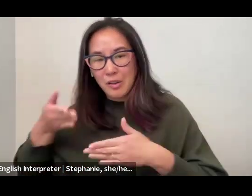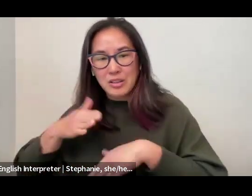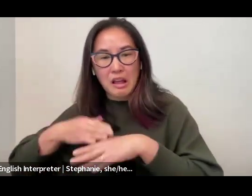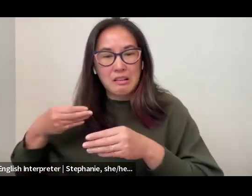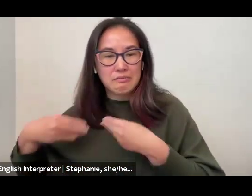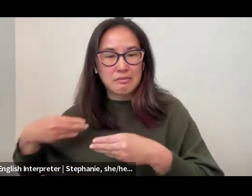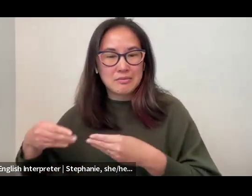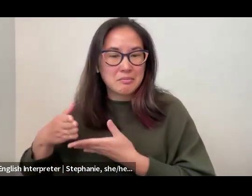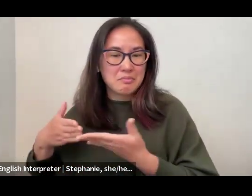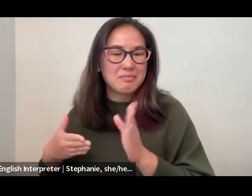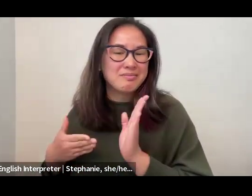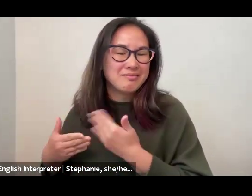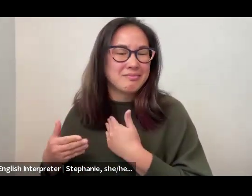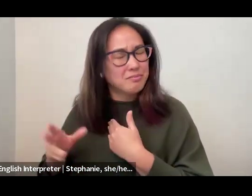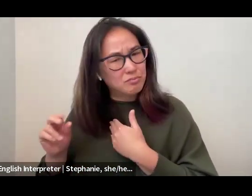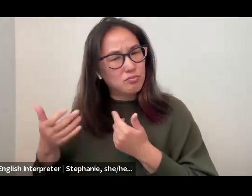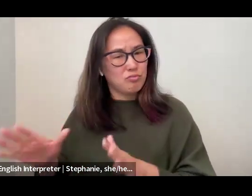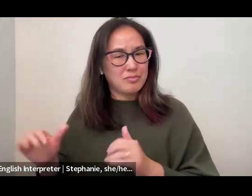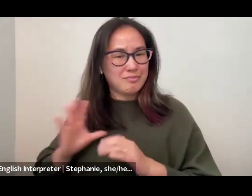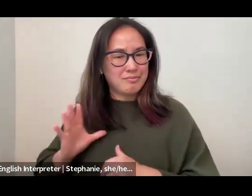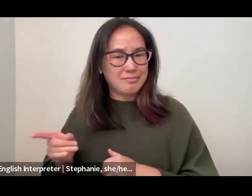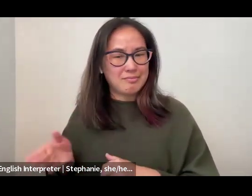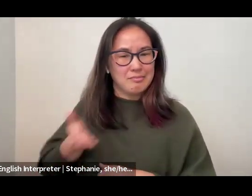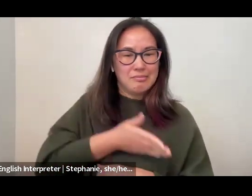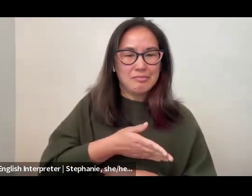If you have a stiff side, give it some extra love.